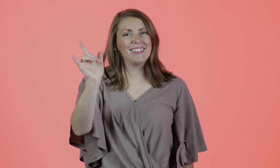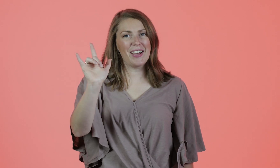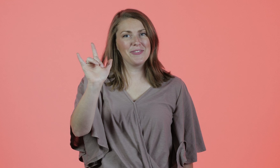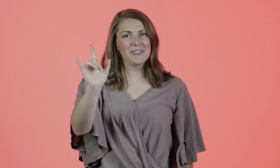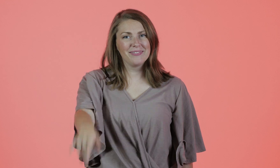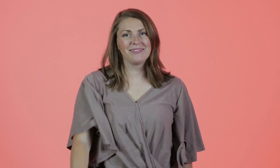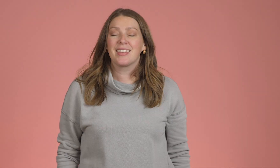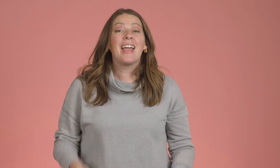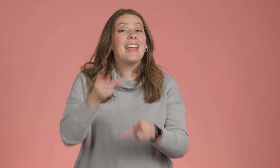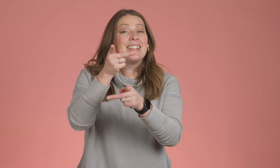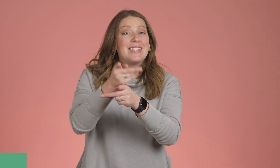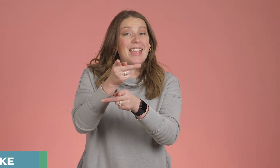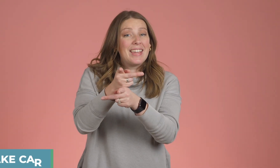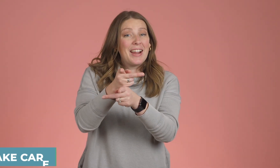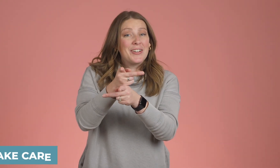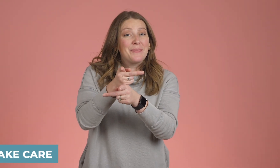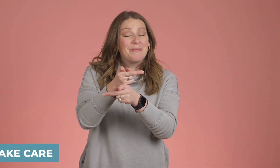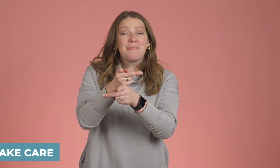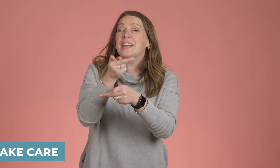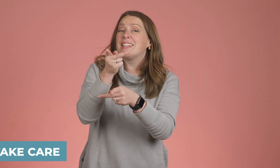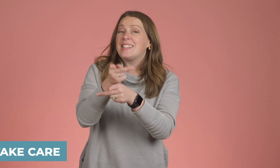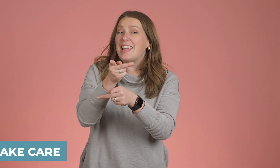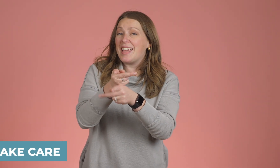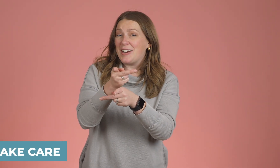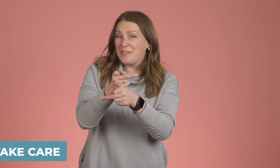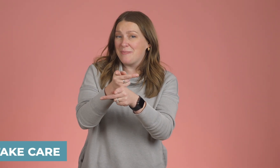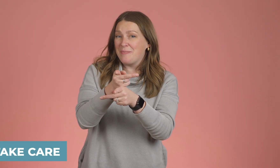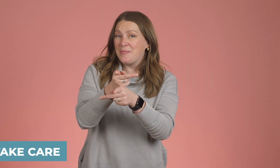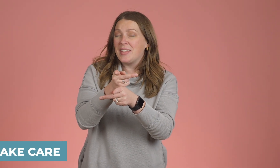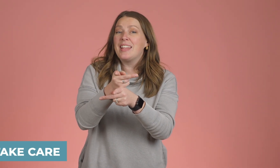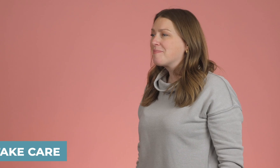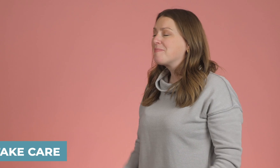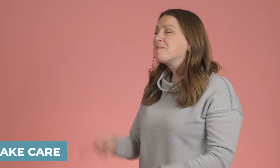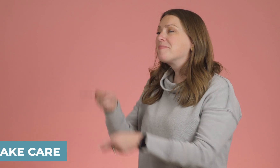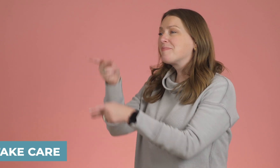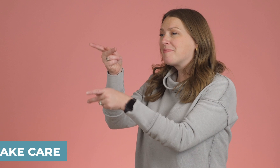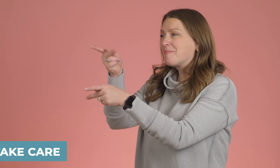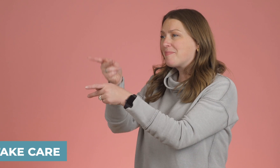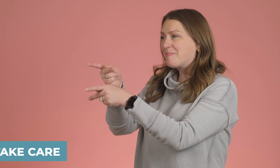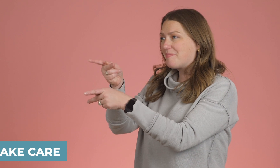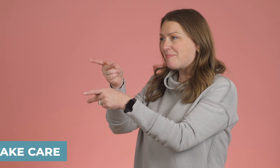love. Take care. This is at the end of the conversation.